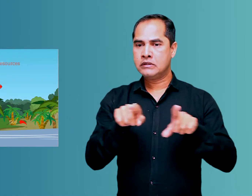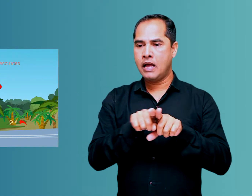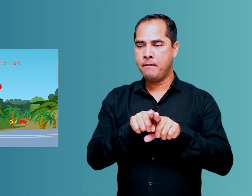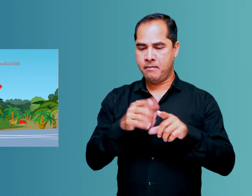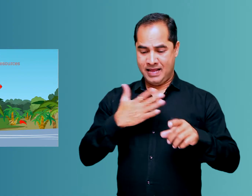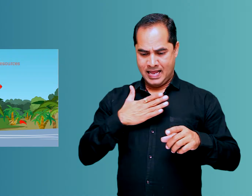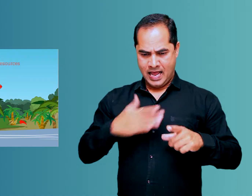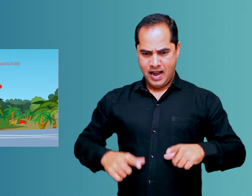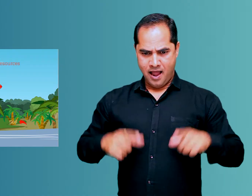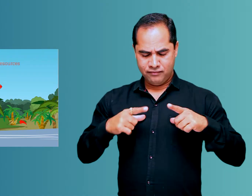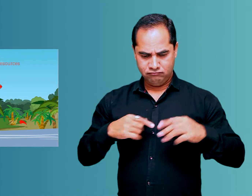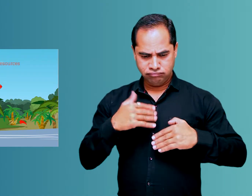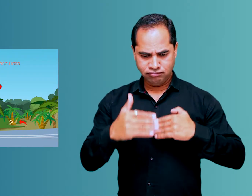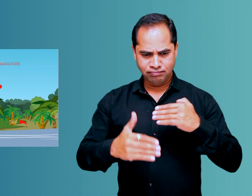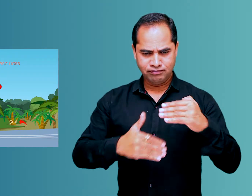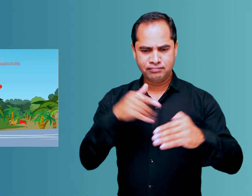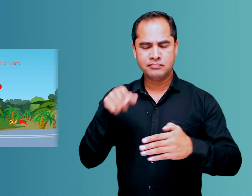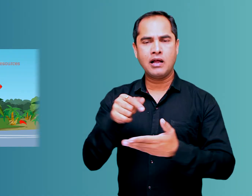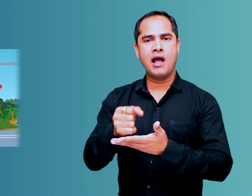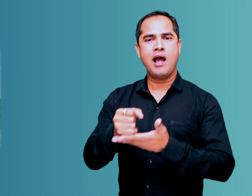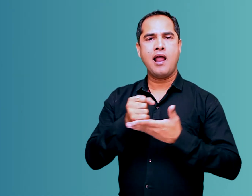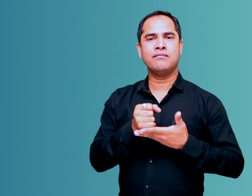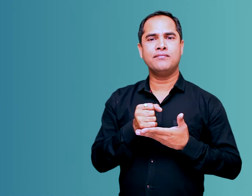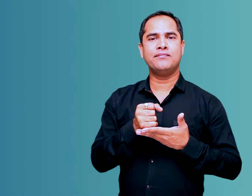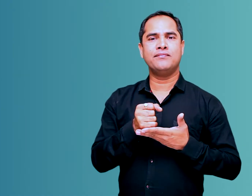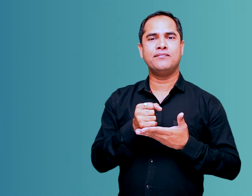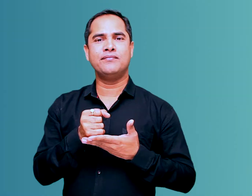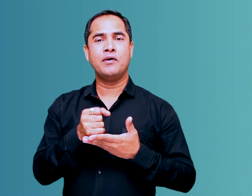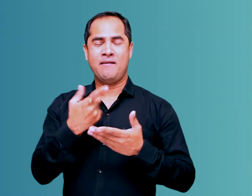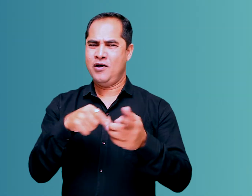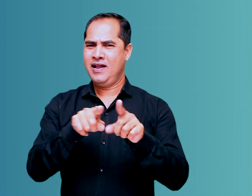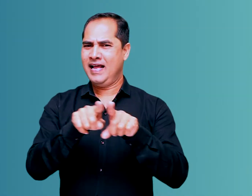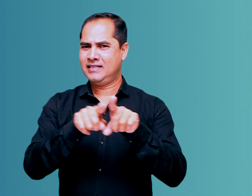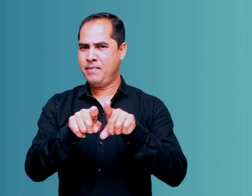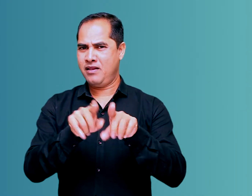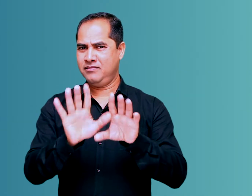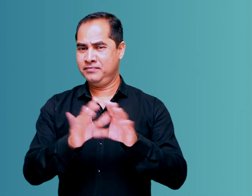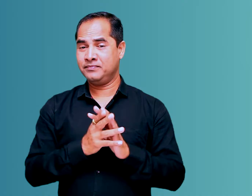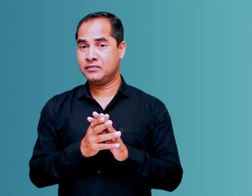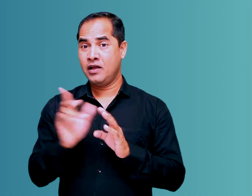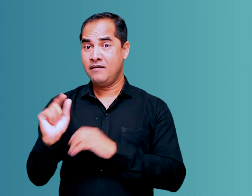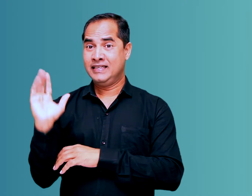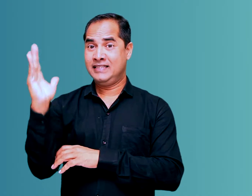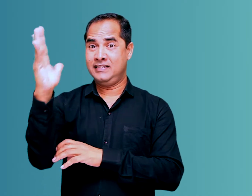strengthens our life support systems. I'll give an example - when we cut trees,